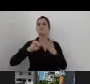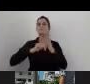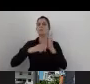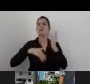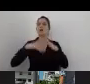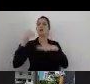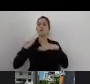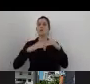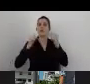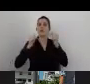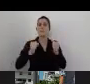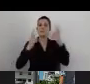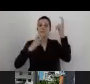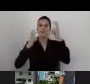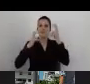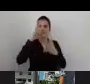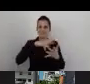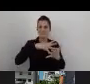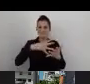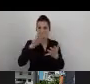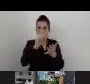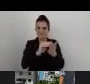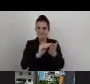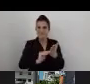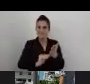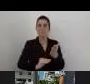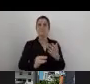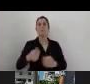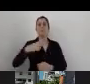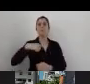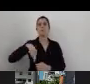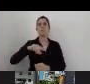We would take the Brazilian regulation,